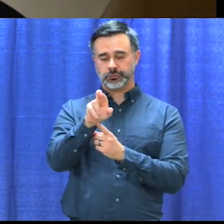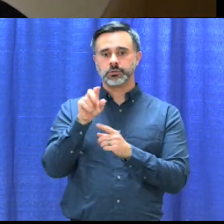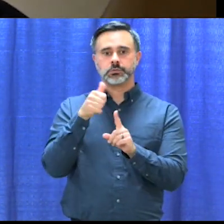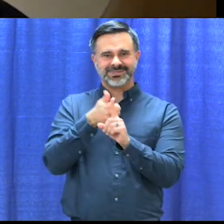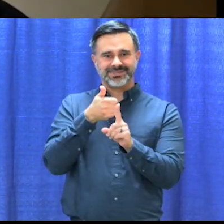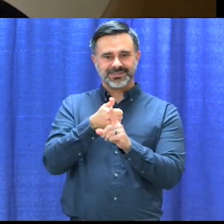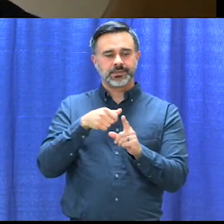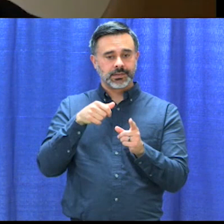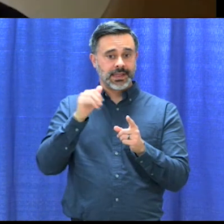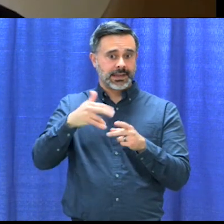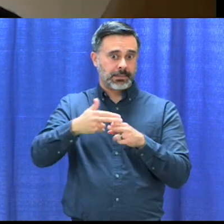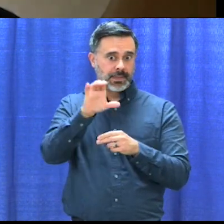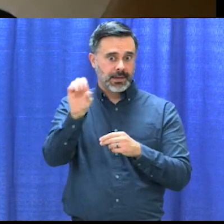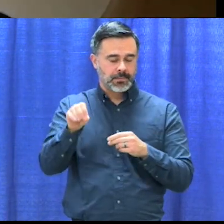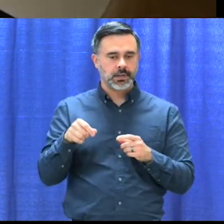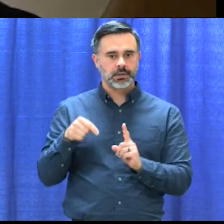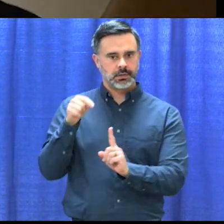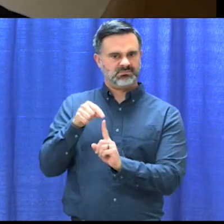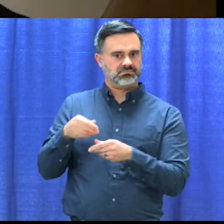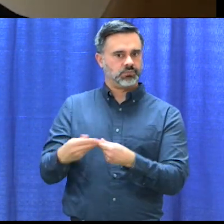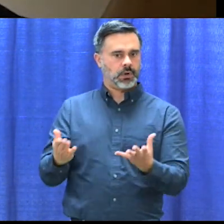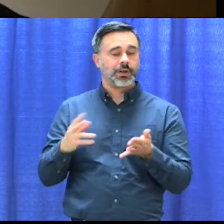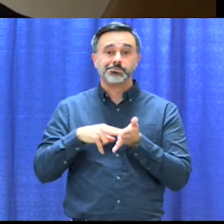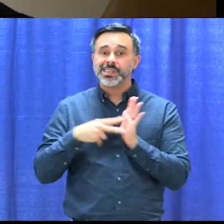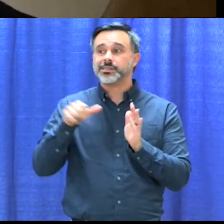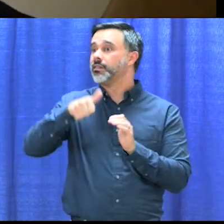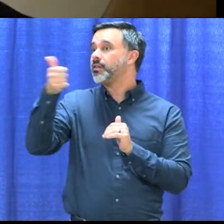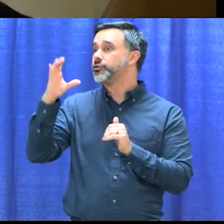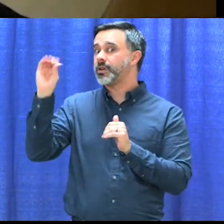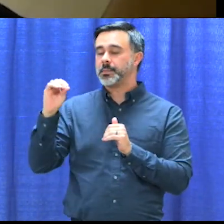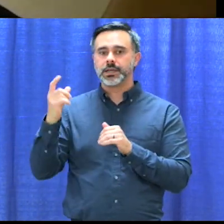What that means is that any other company that comes in to try to provide Internet access